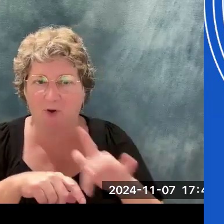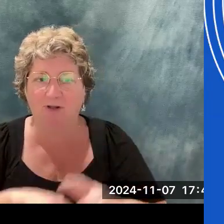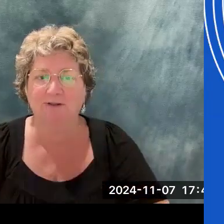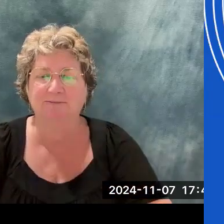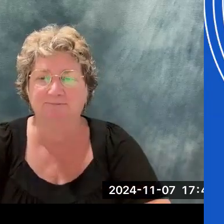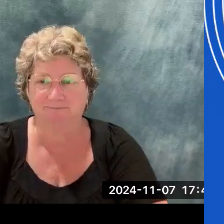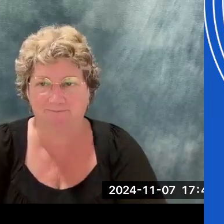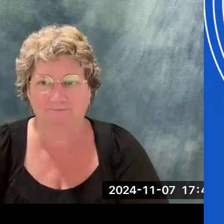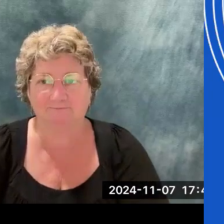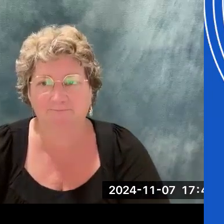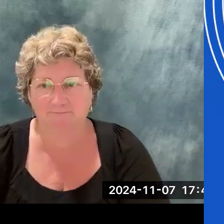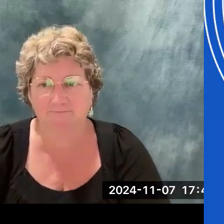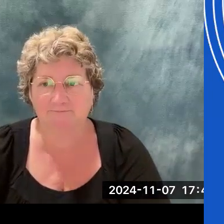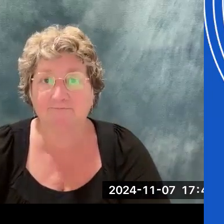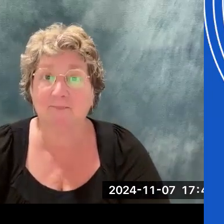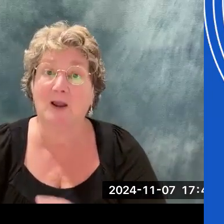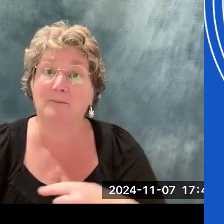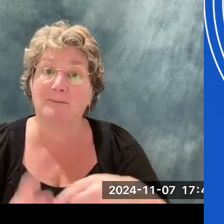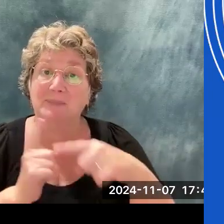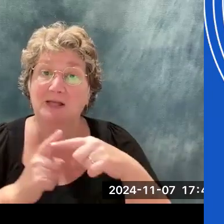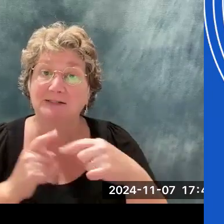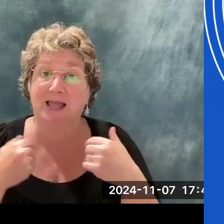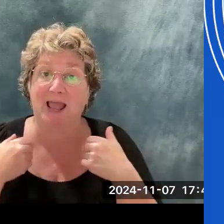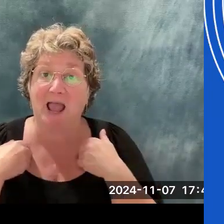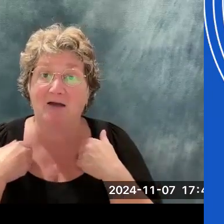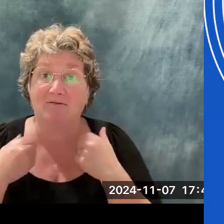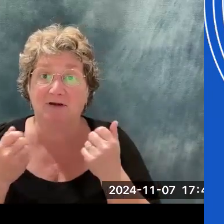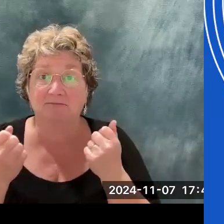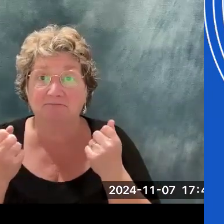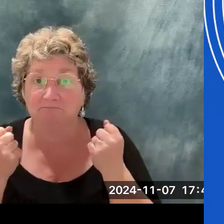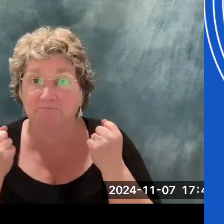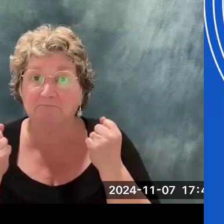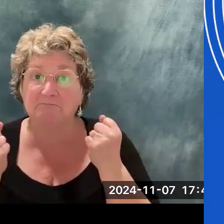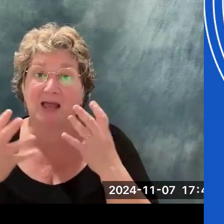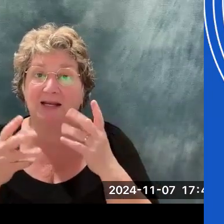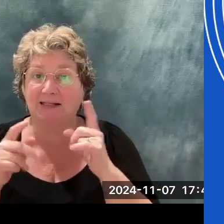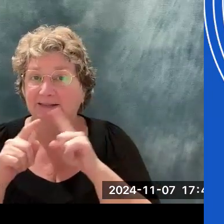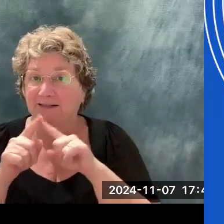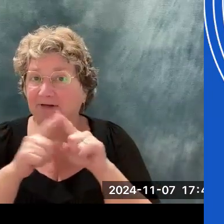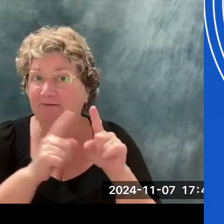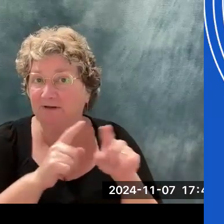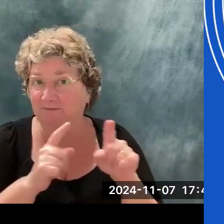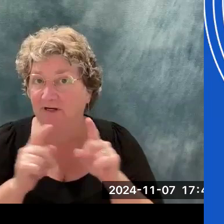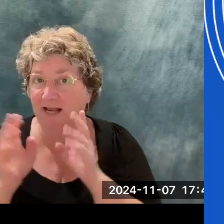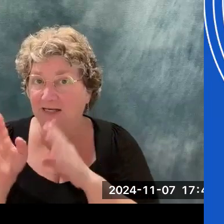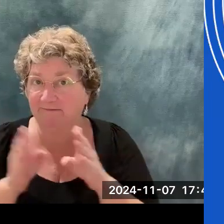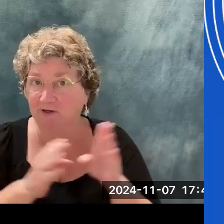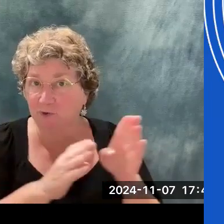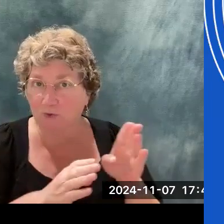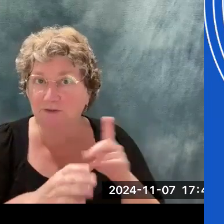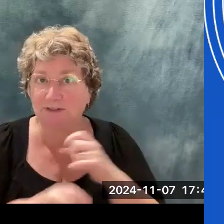And they have a number of individuals that are staffing the team, including social workers,